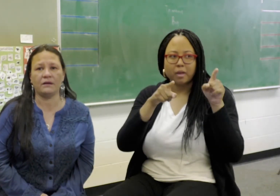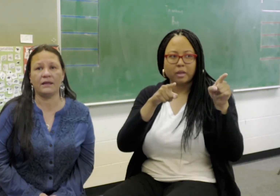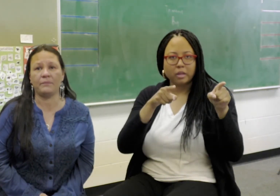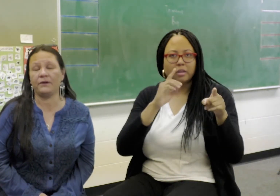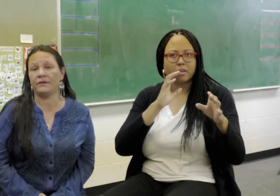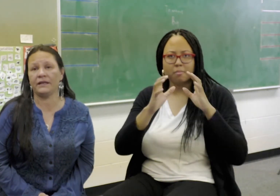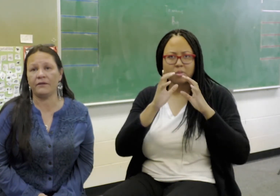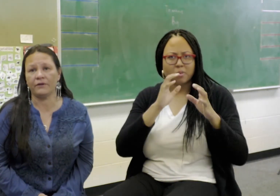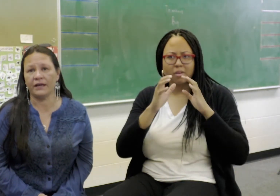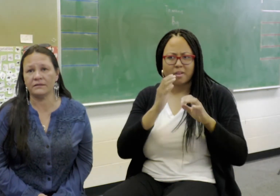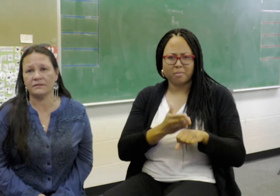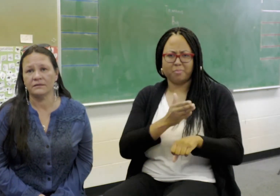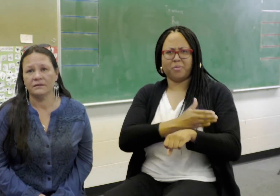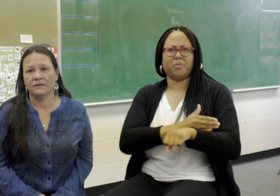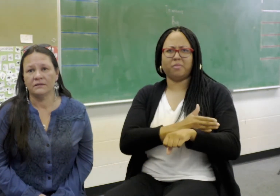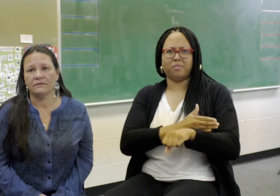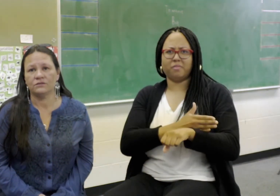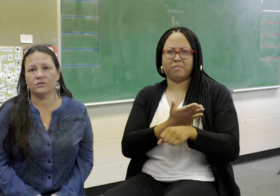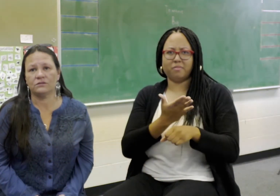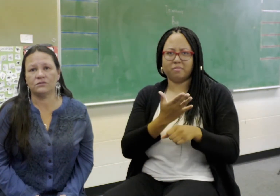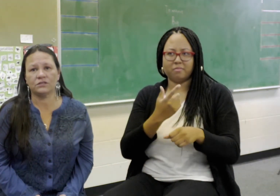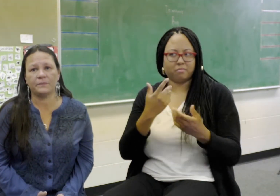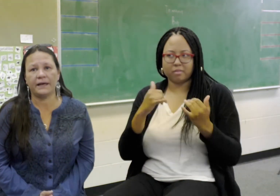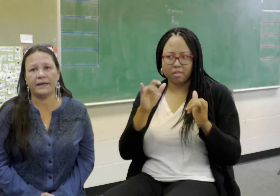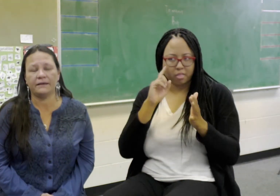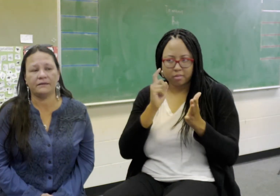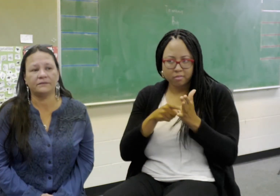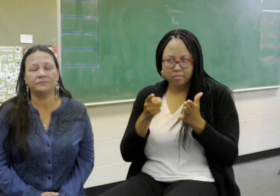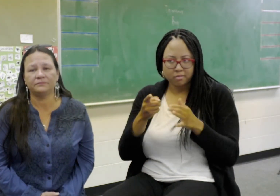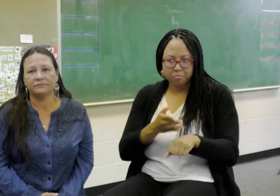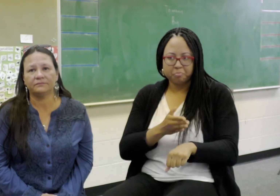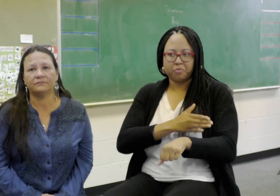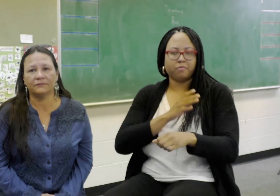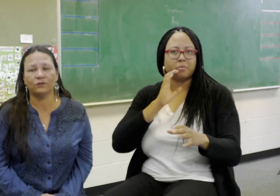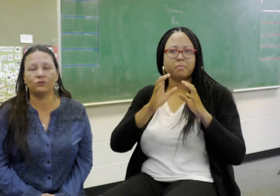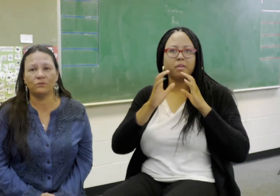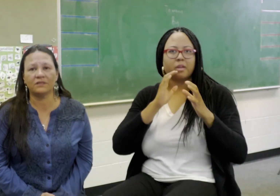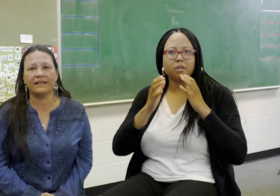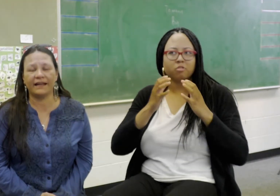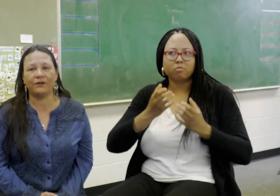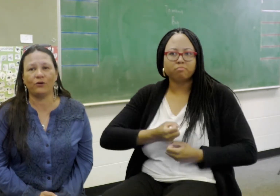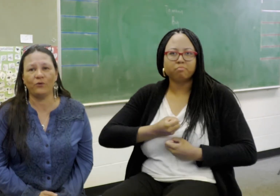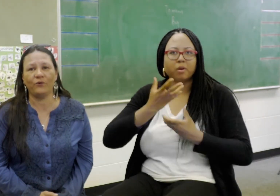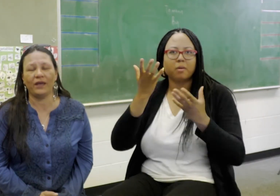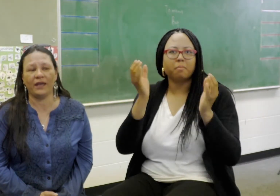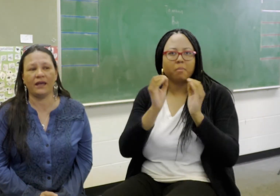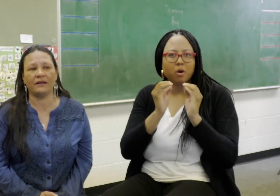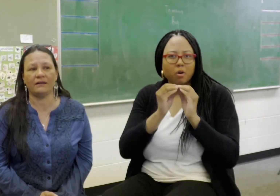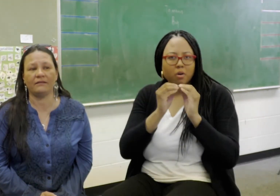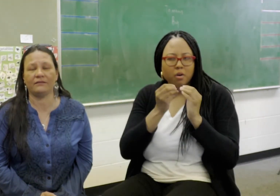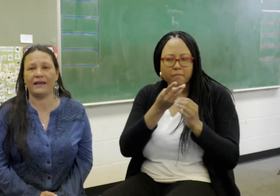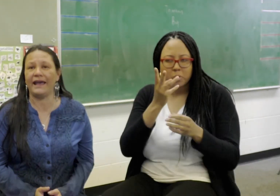Yet, he can still communicate with me a lot better than he ever has.